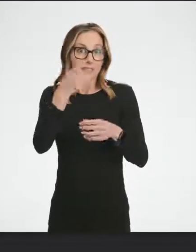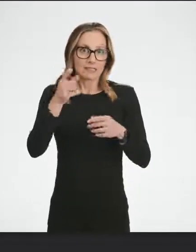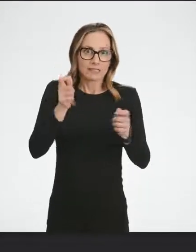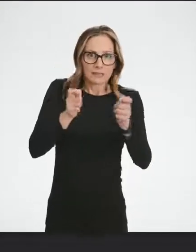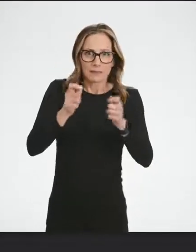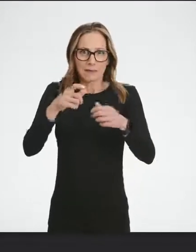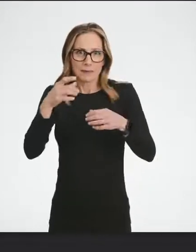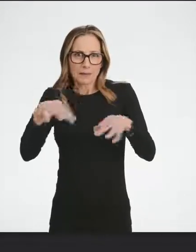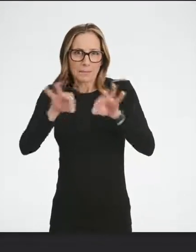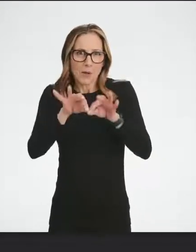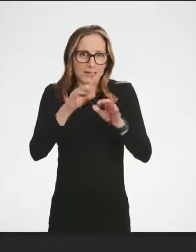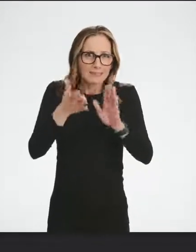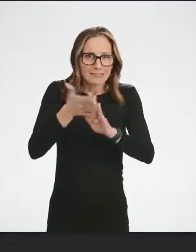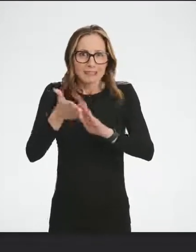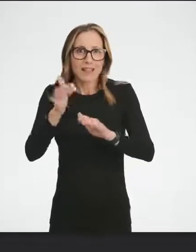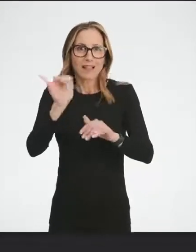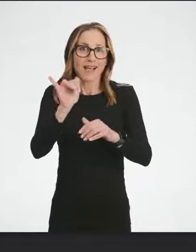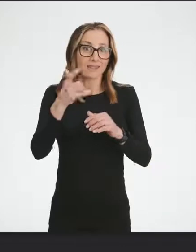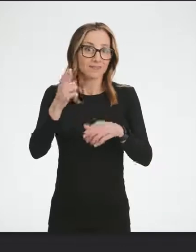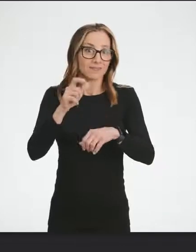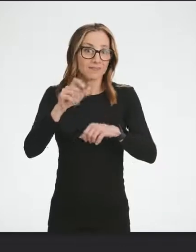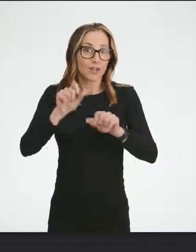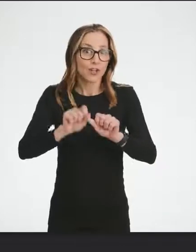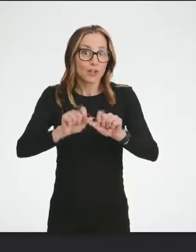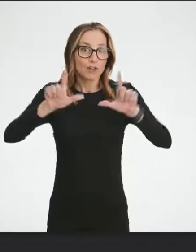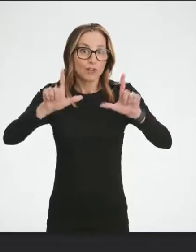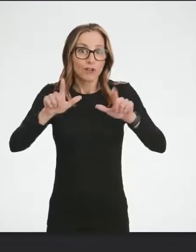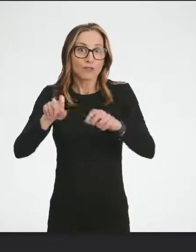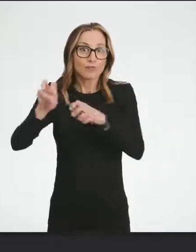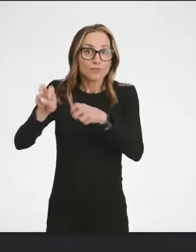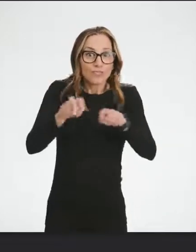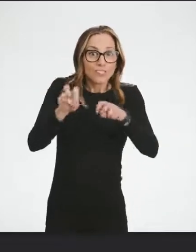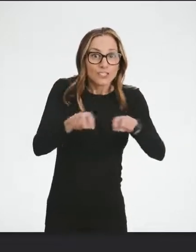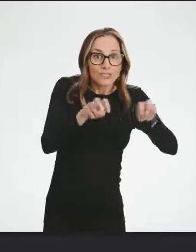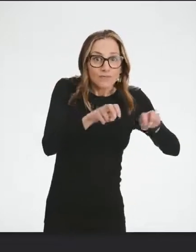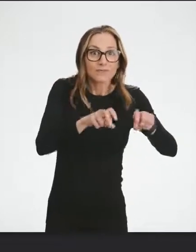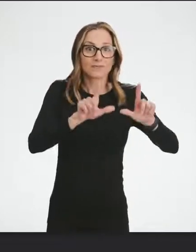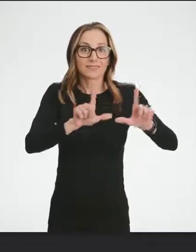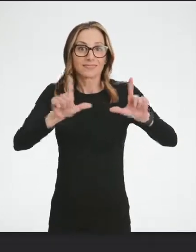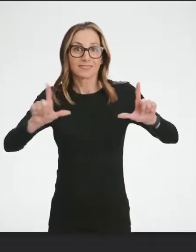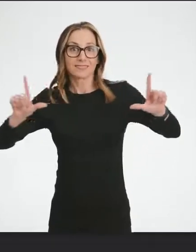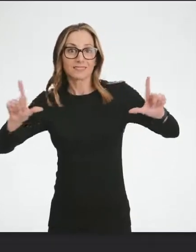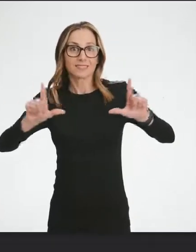your app, managing transitions between size classes, and responding to deep links.